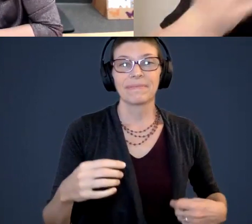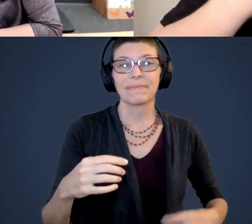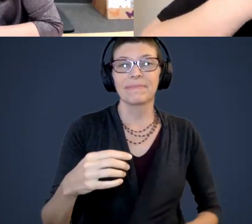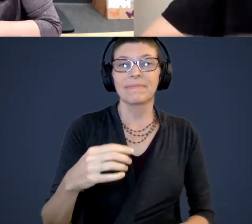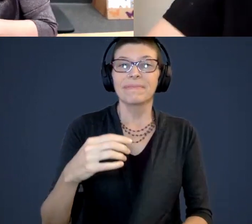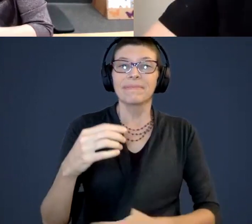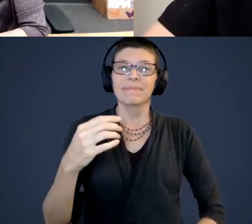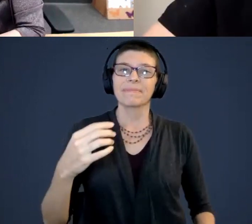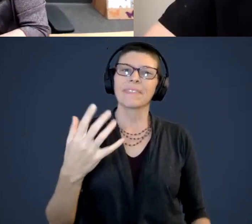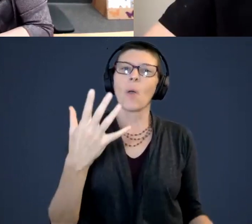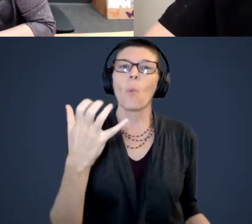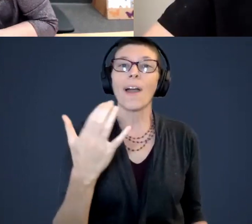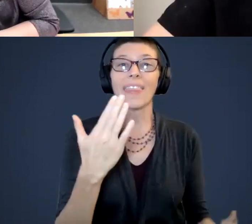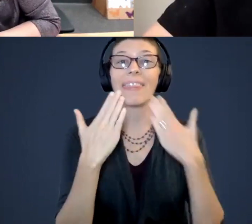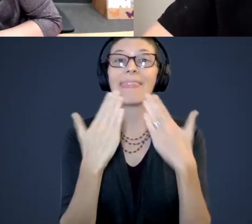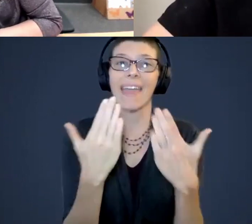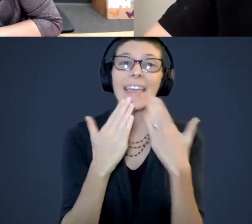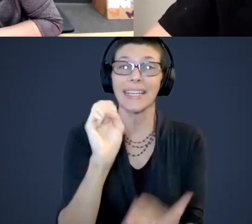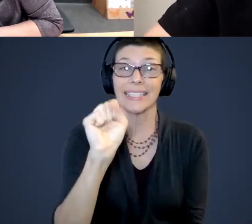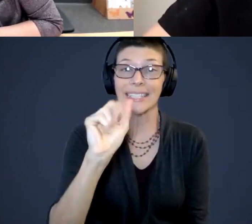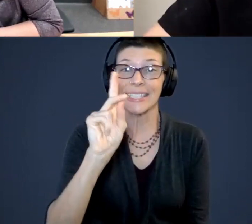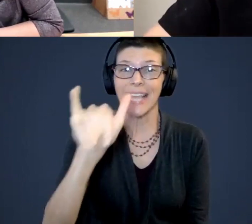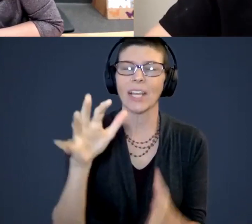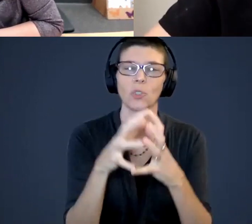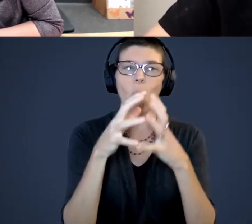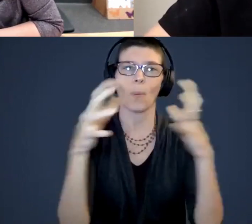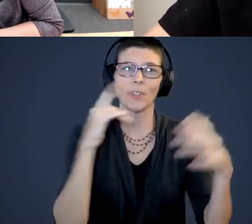We want to thank Sandy so much for her presentation and for being here today.